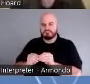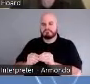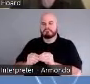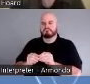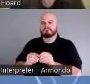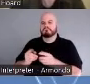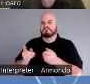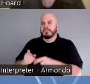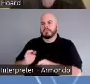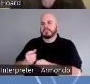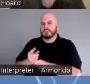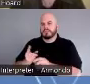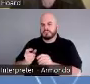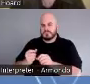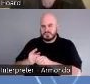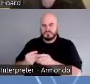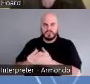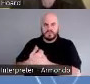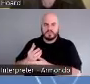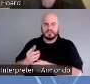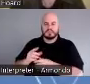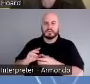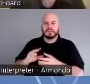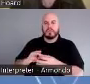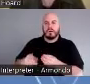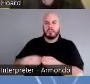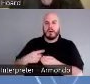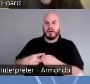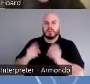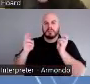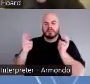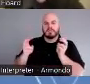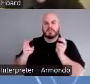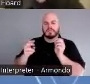about dignity of risk and how many folks with IDD